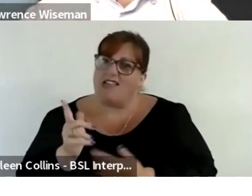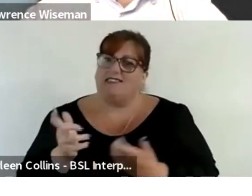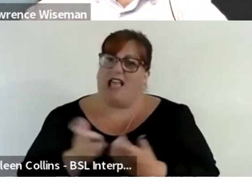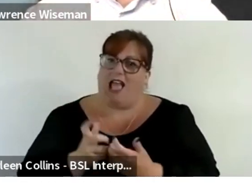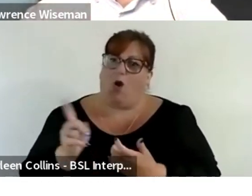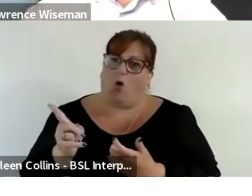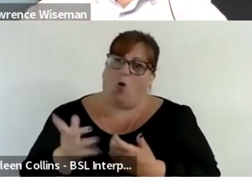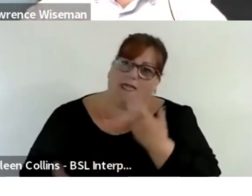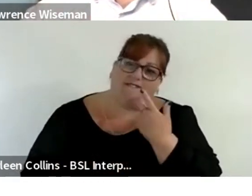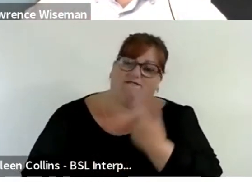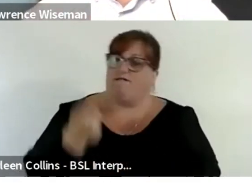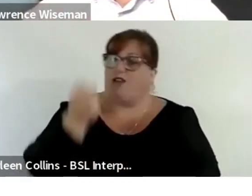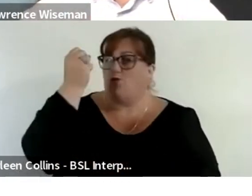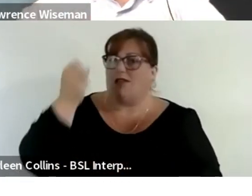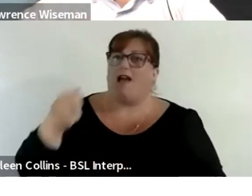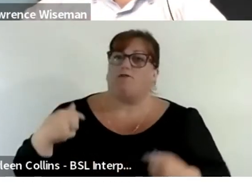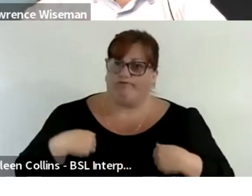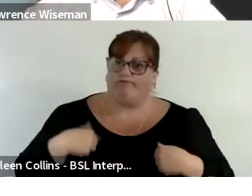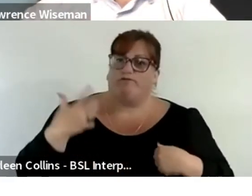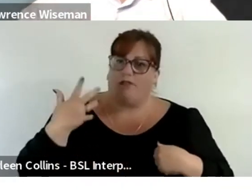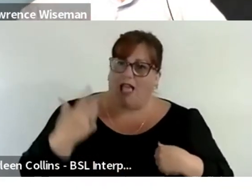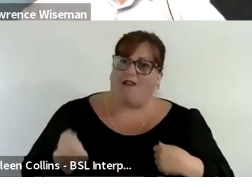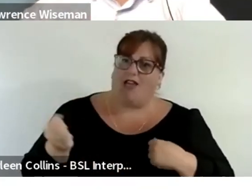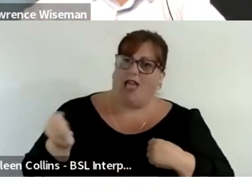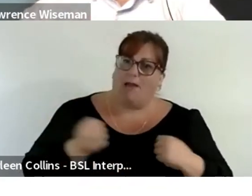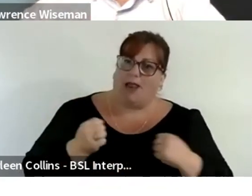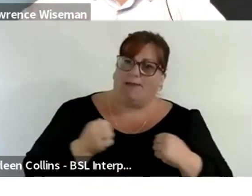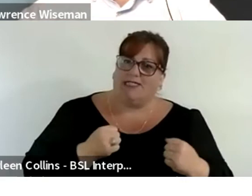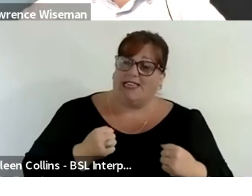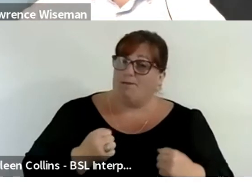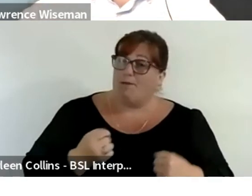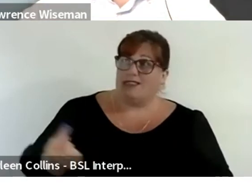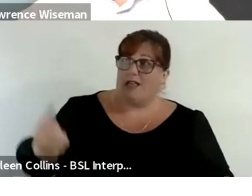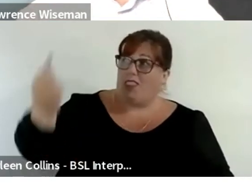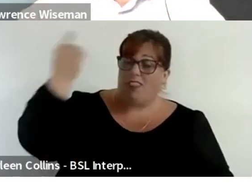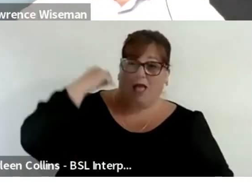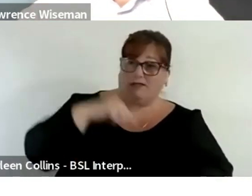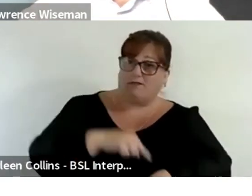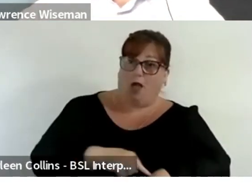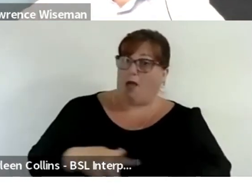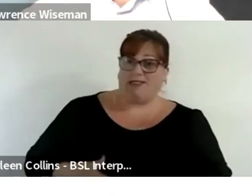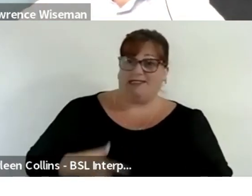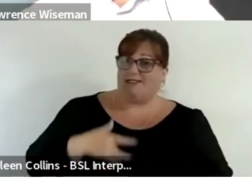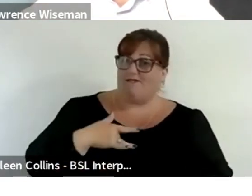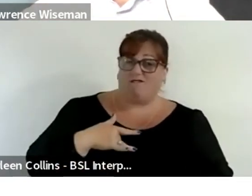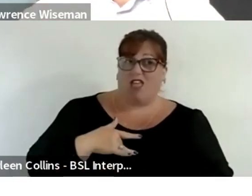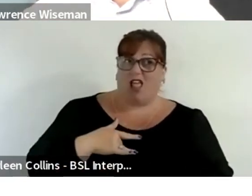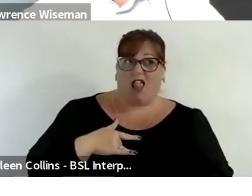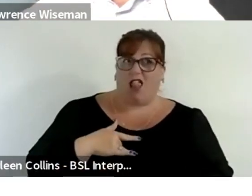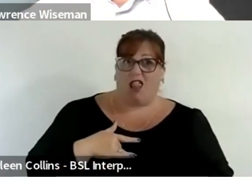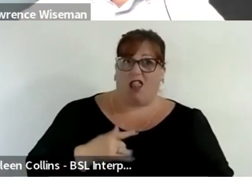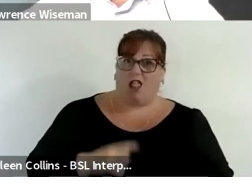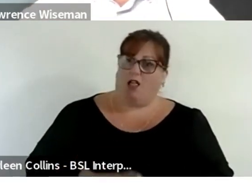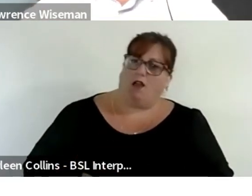At that stage in my career I didn't feel comfortable sharing it. I tried quite hard to disguise it.